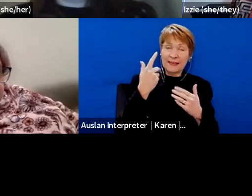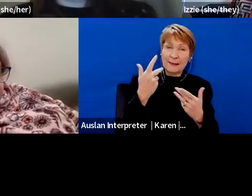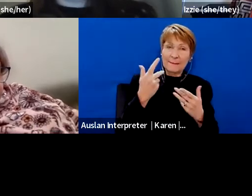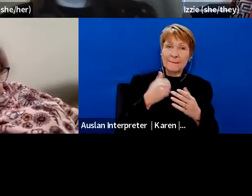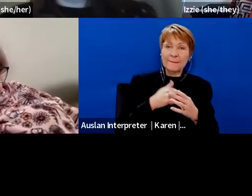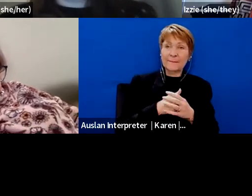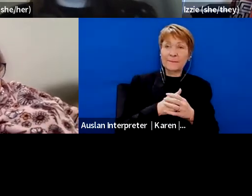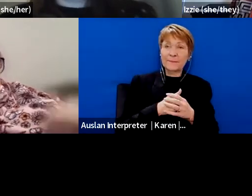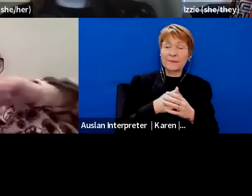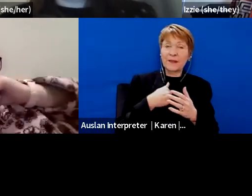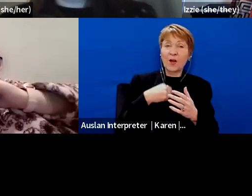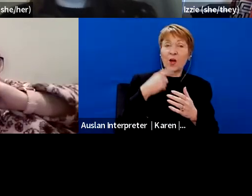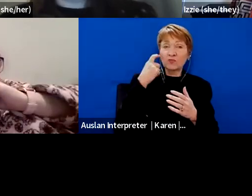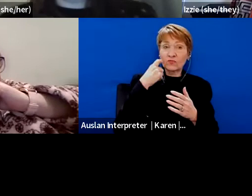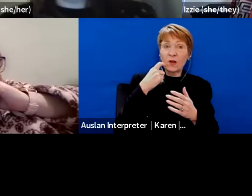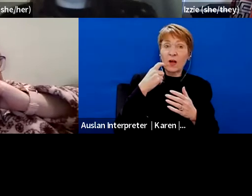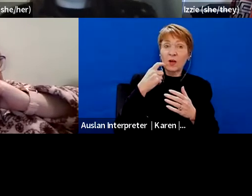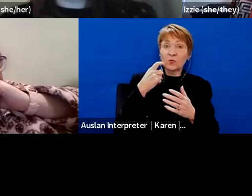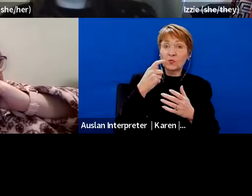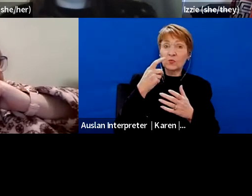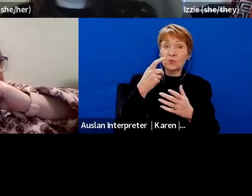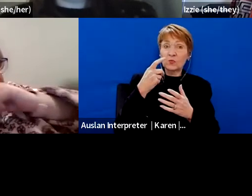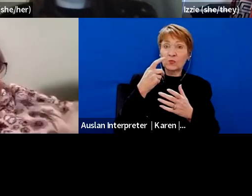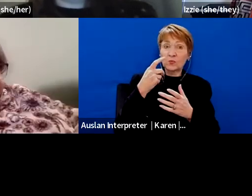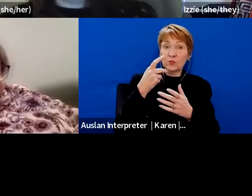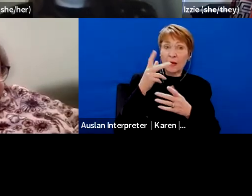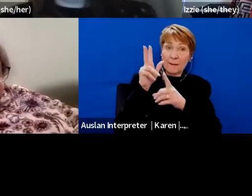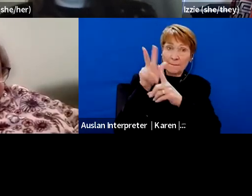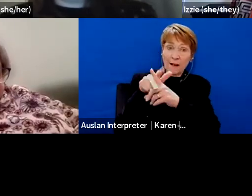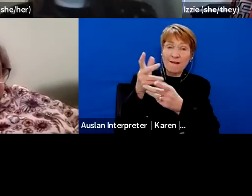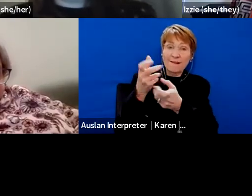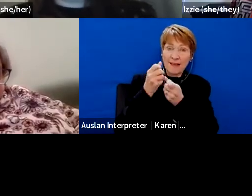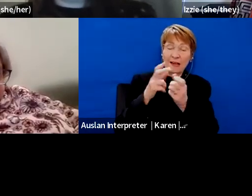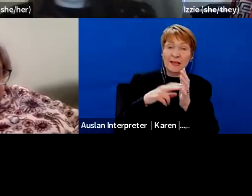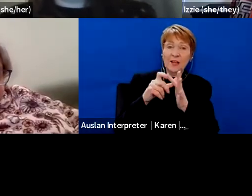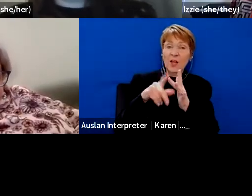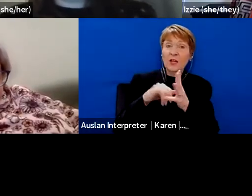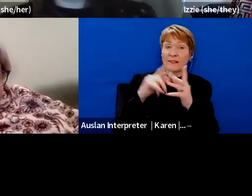When I was trying to access to India is the first time.